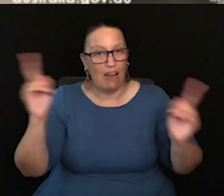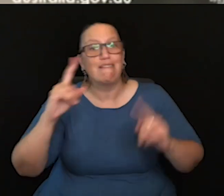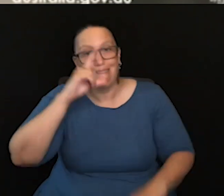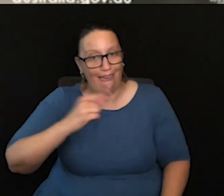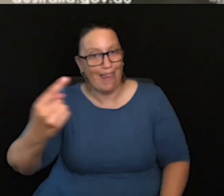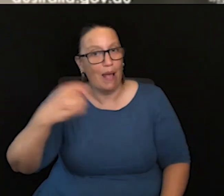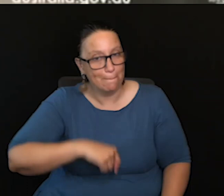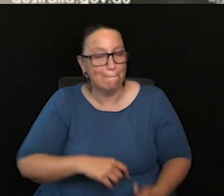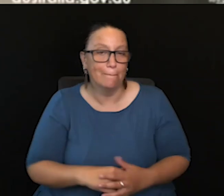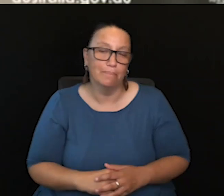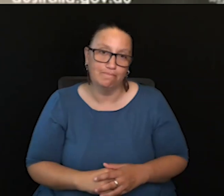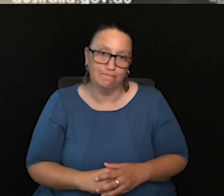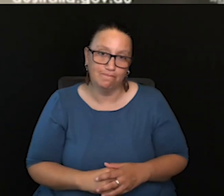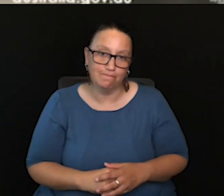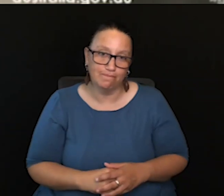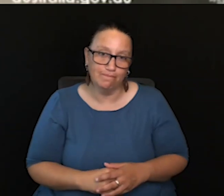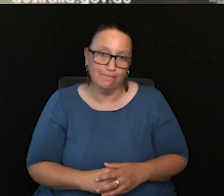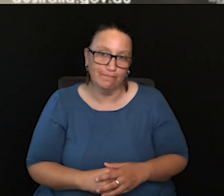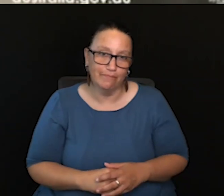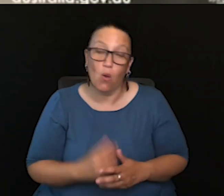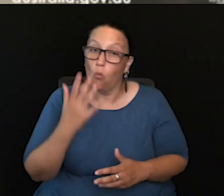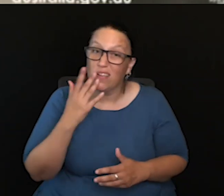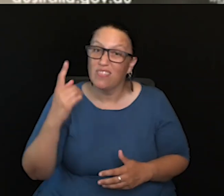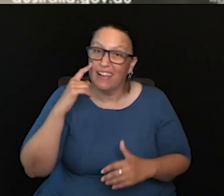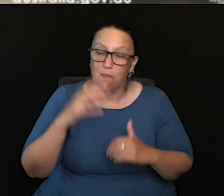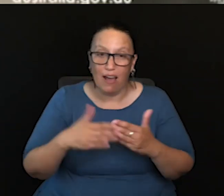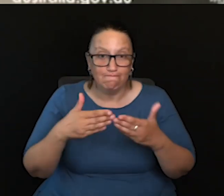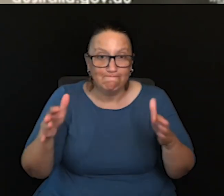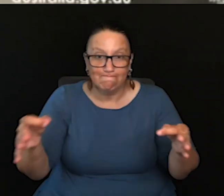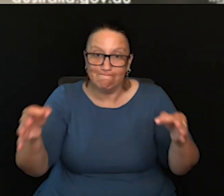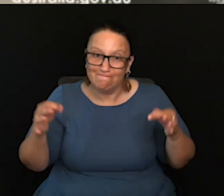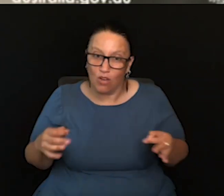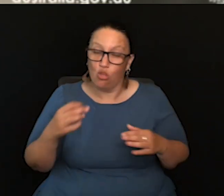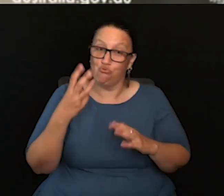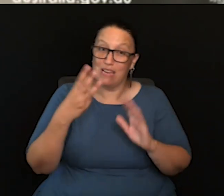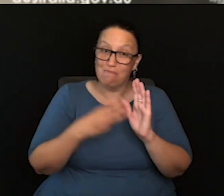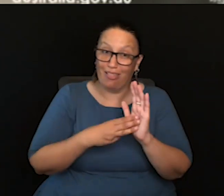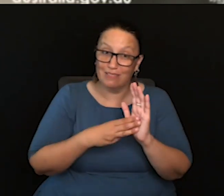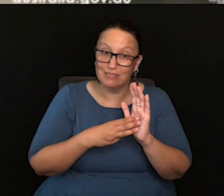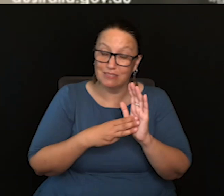and it's already 49% when you look at the expanded eligible population,